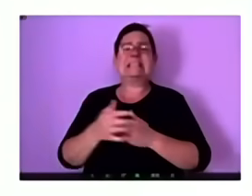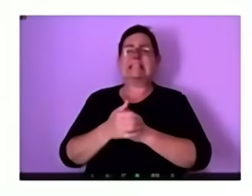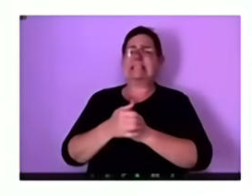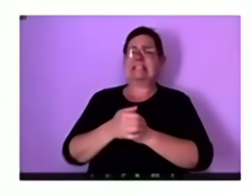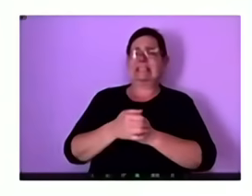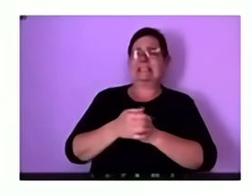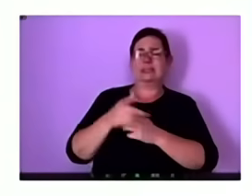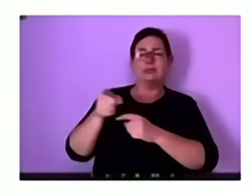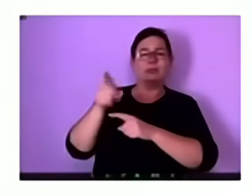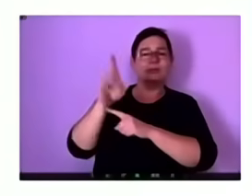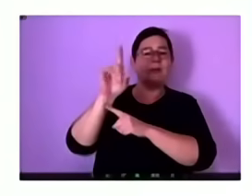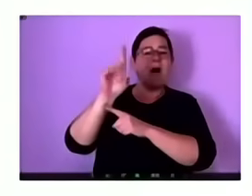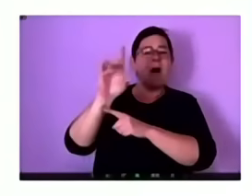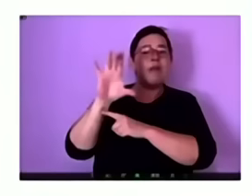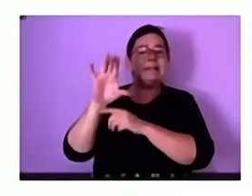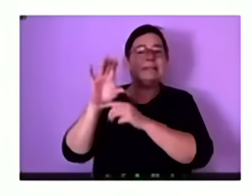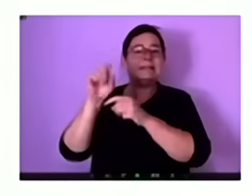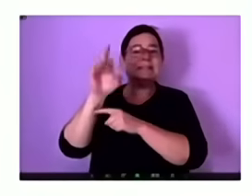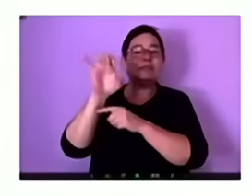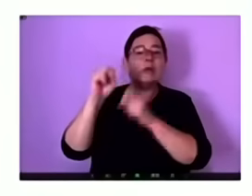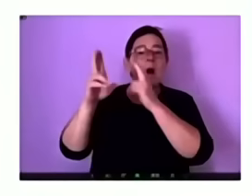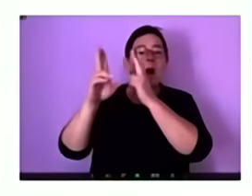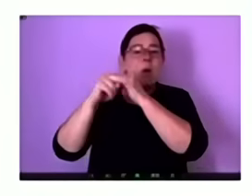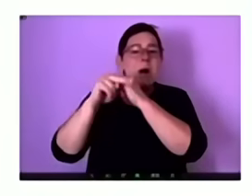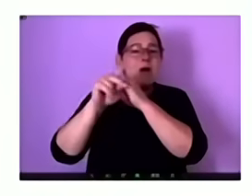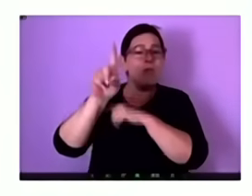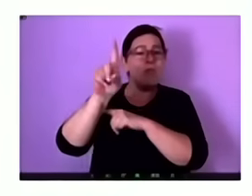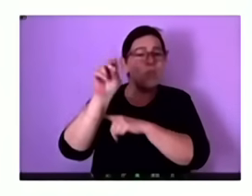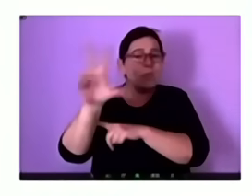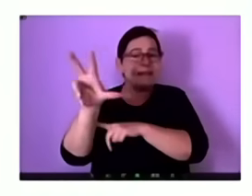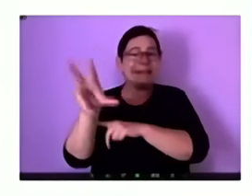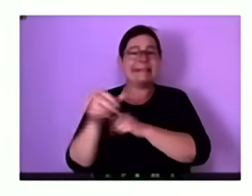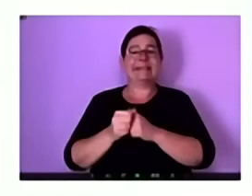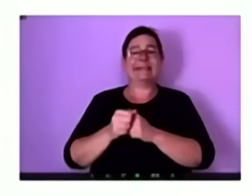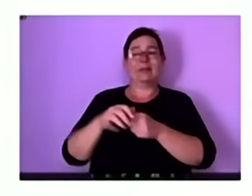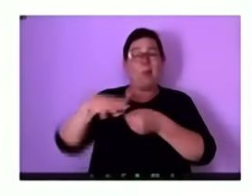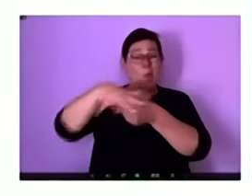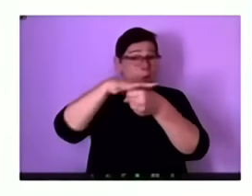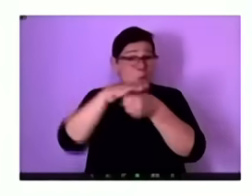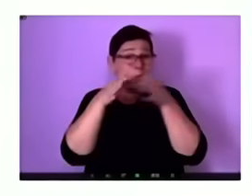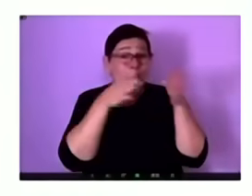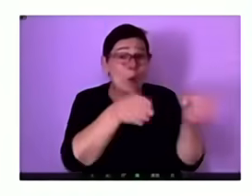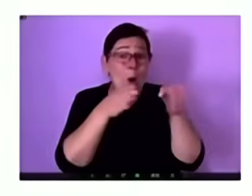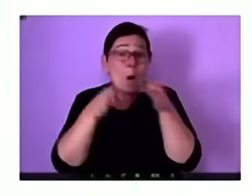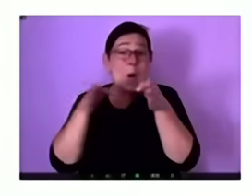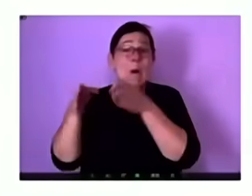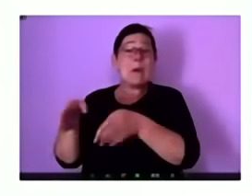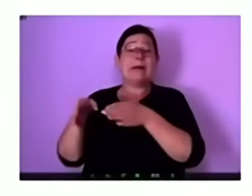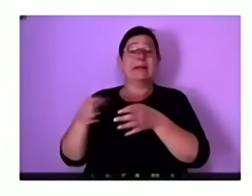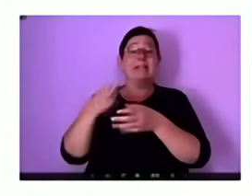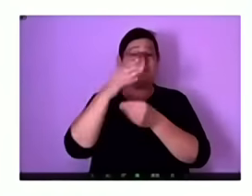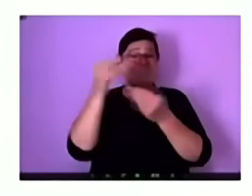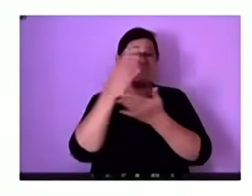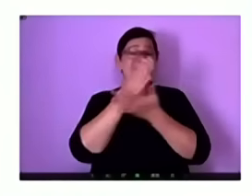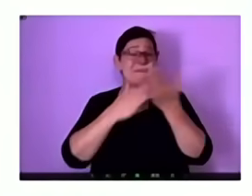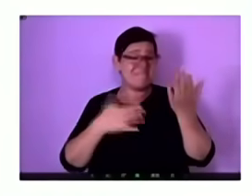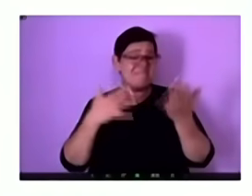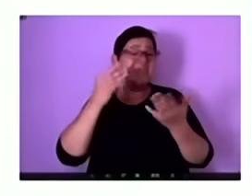OBVIOUSLY SIGNIFICANT PROPERTY DAMAGE FOR MANY HOMEOWNERS.